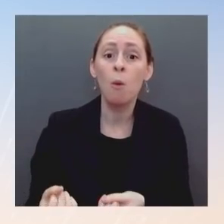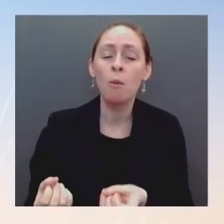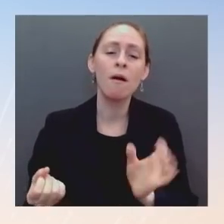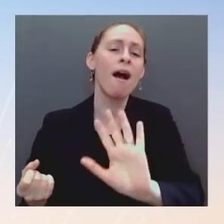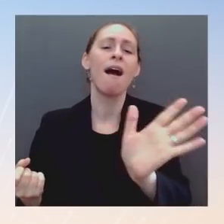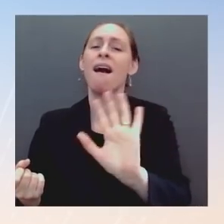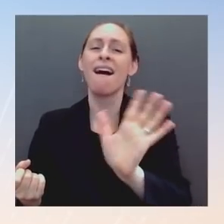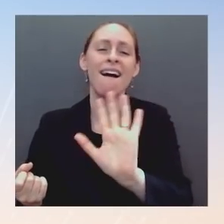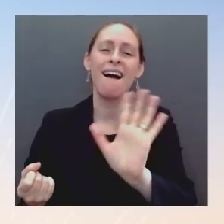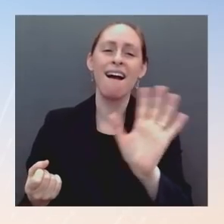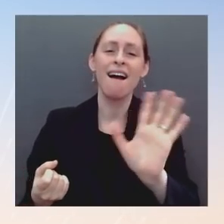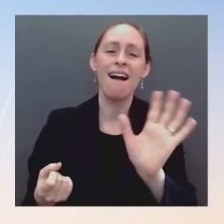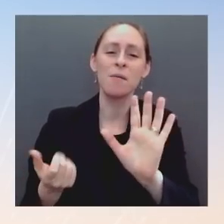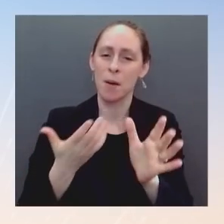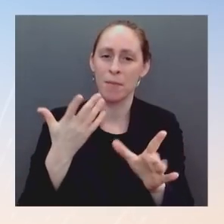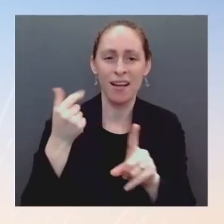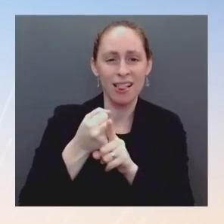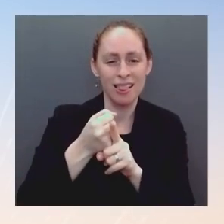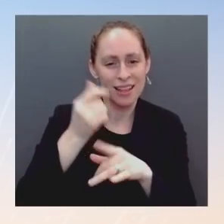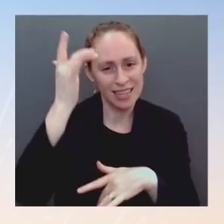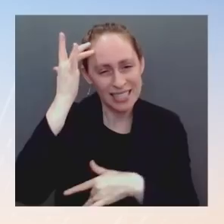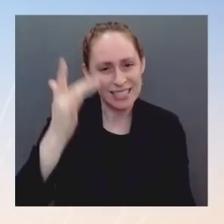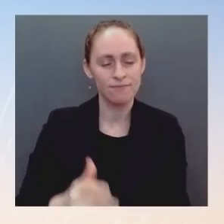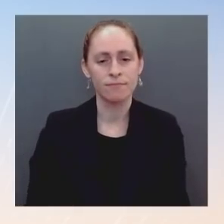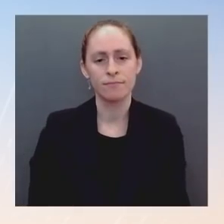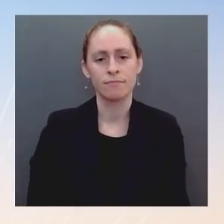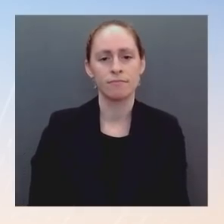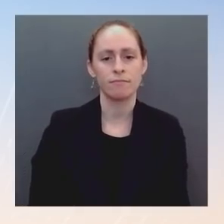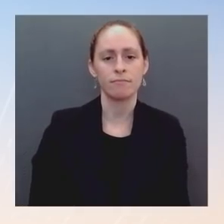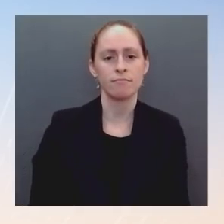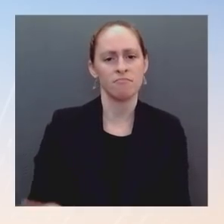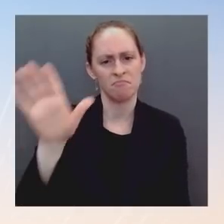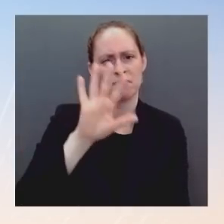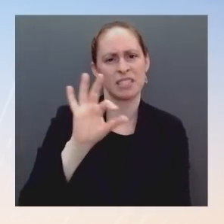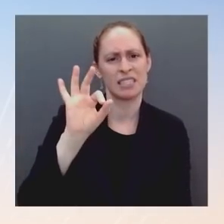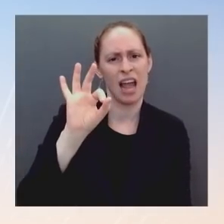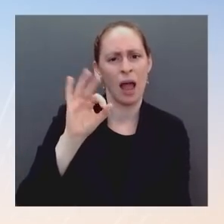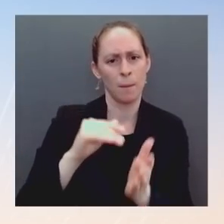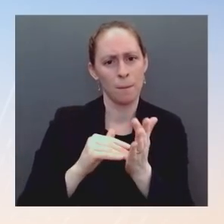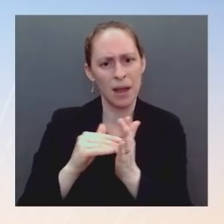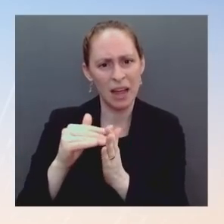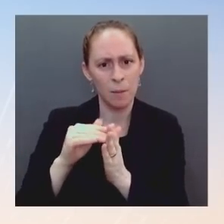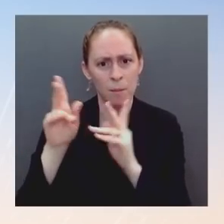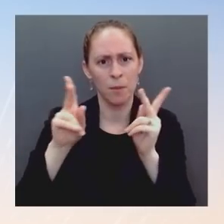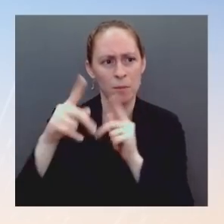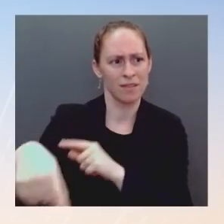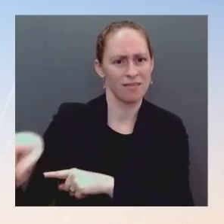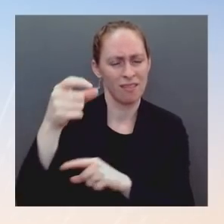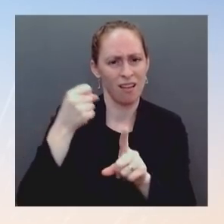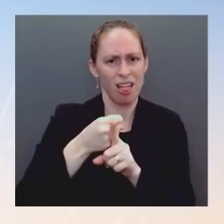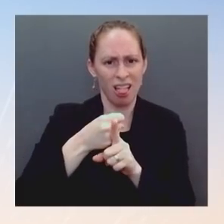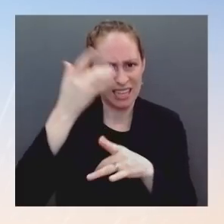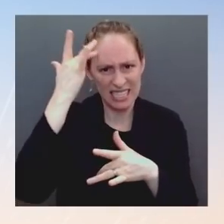when the jobs data was being collected. So, during that same period of time, in the week the survey was taken, the week of January 12th,